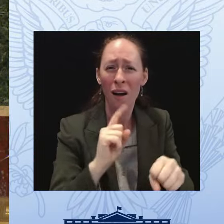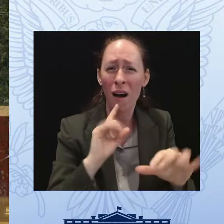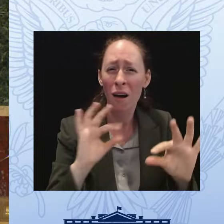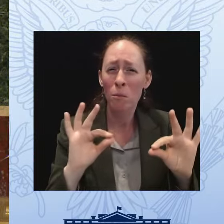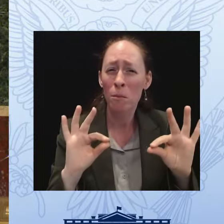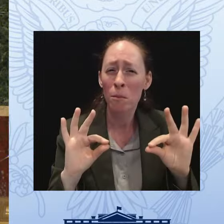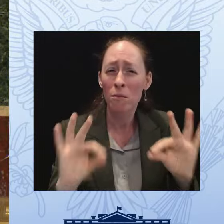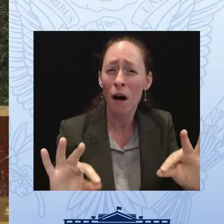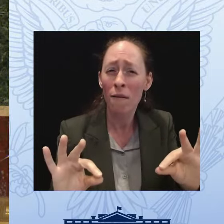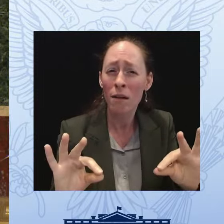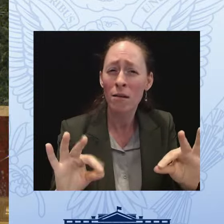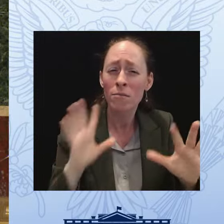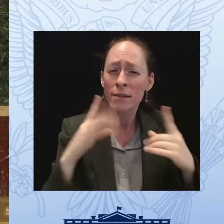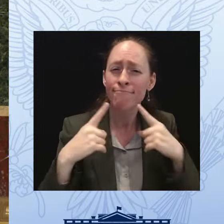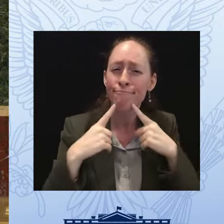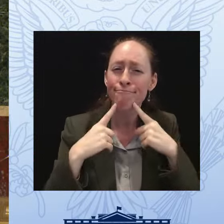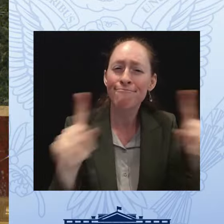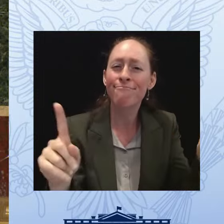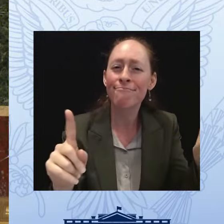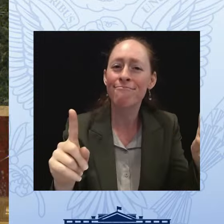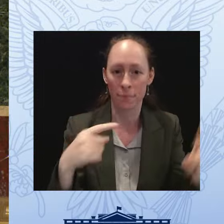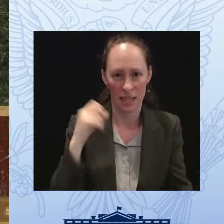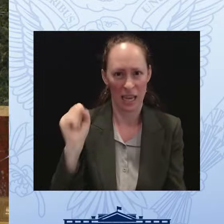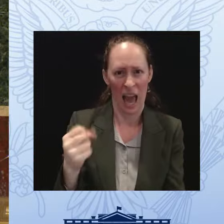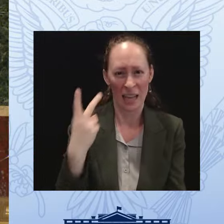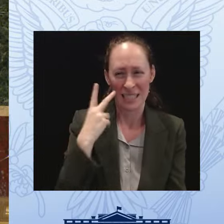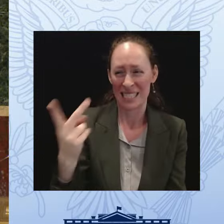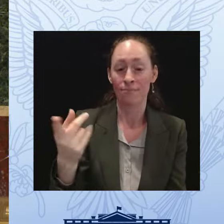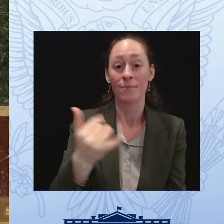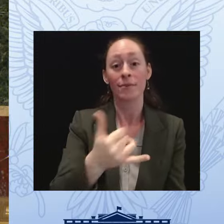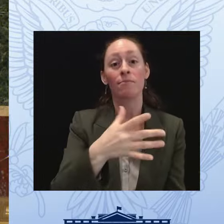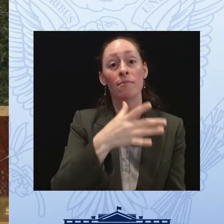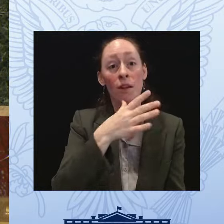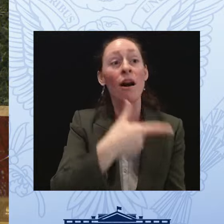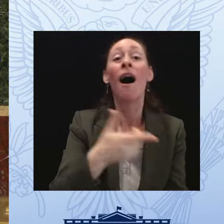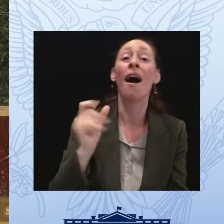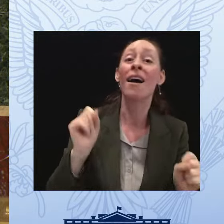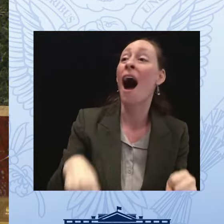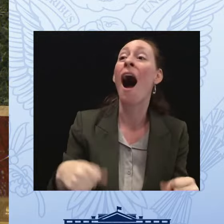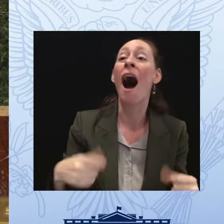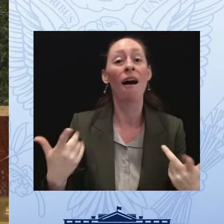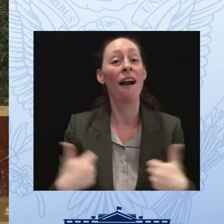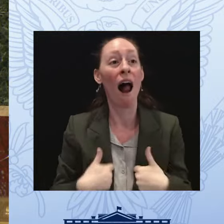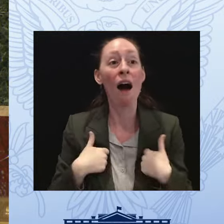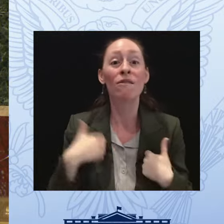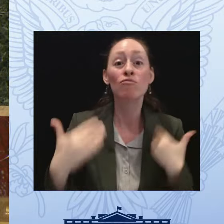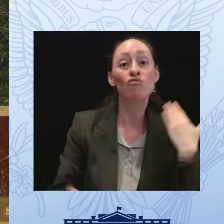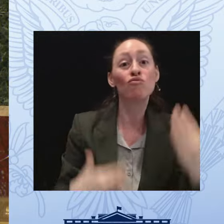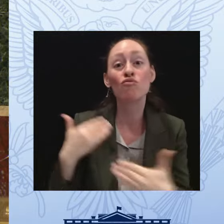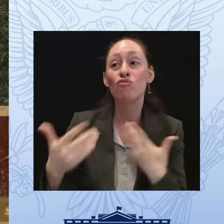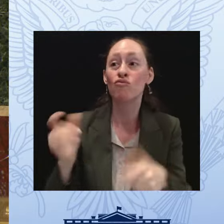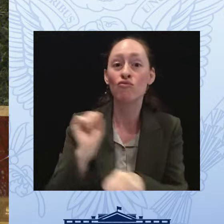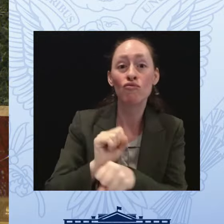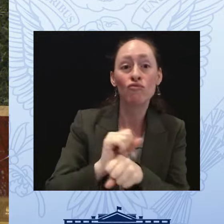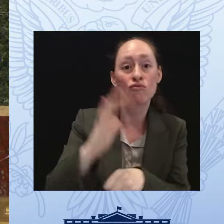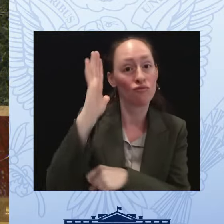because she doesn't have to worry where her child will go. When a dad can go back to school or get a promotion,